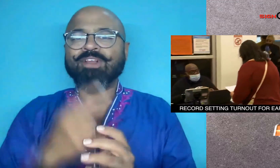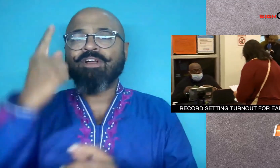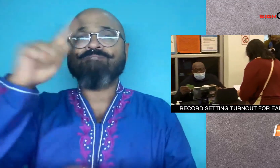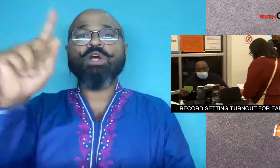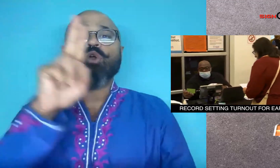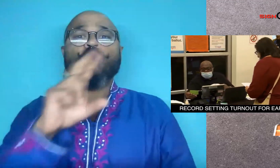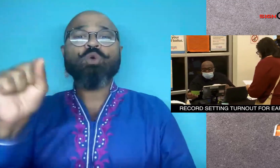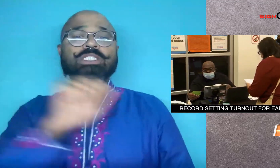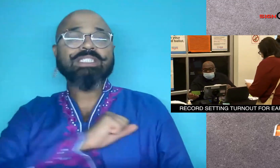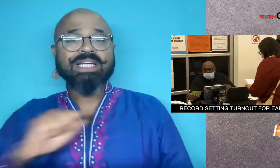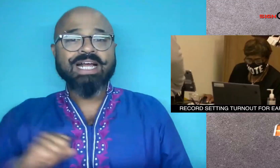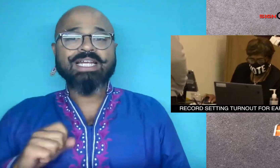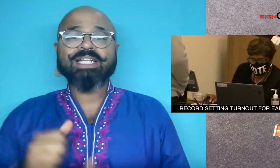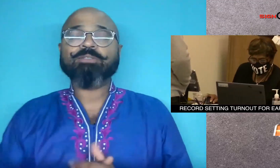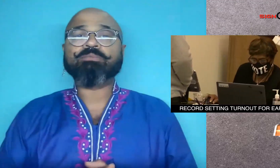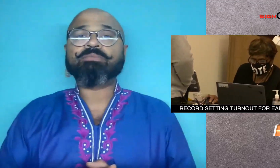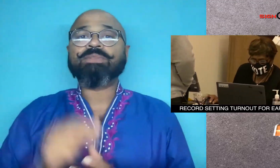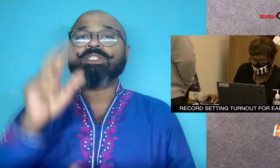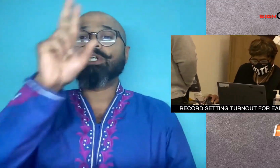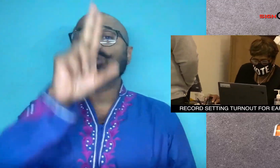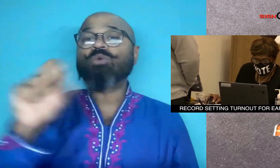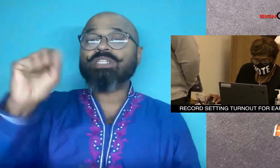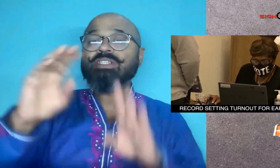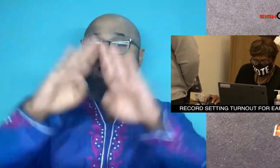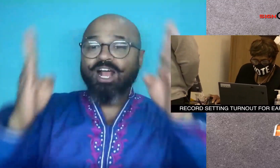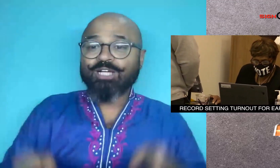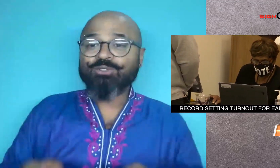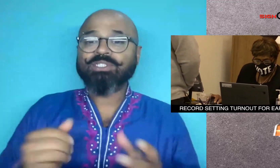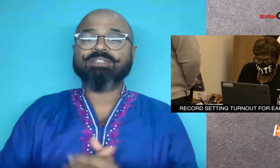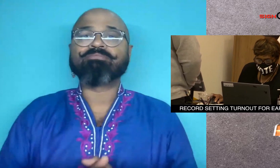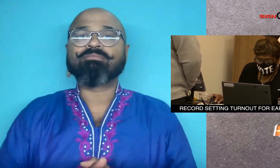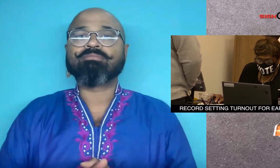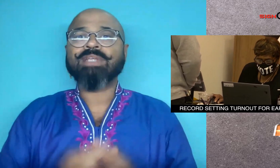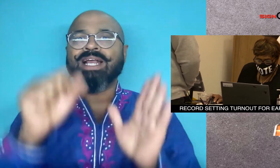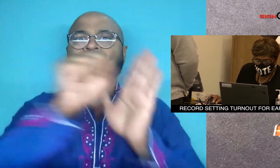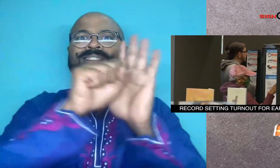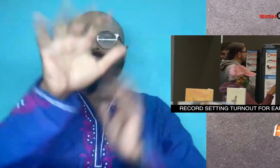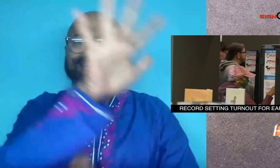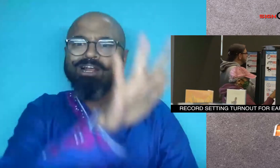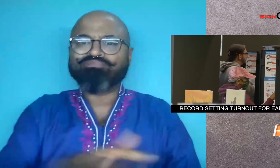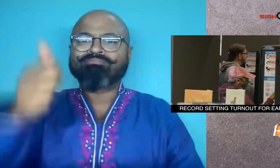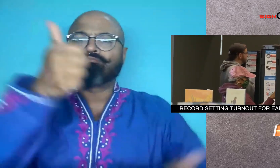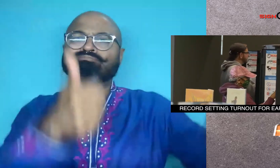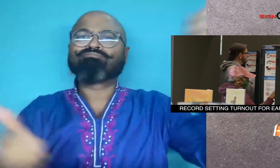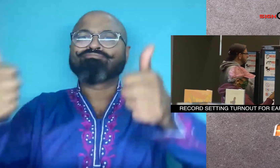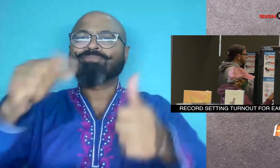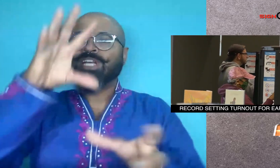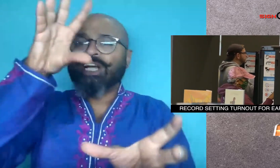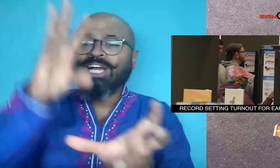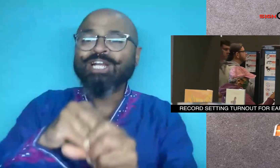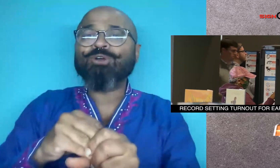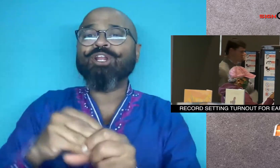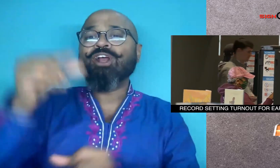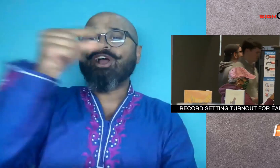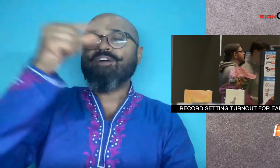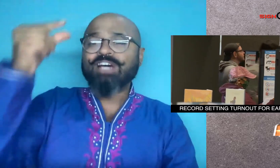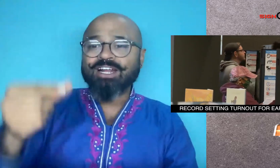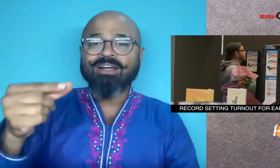of several critical midterm races -- for the US Senate, US House, and statewide posts including